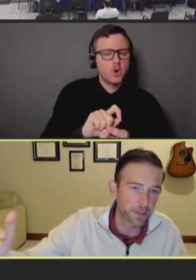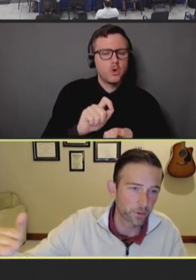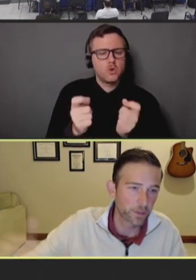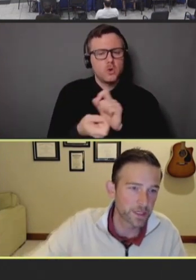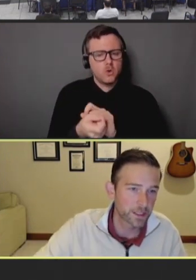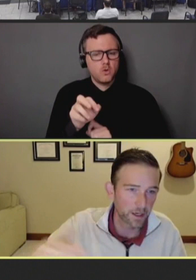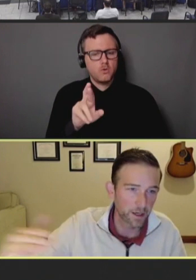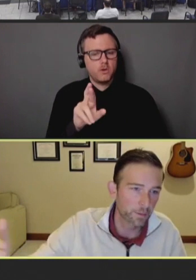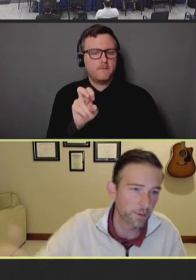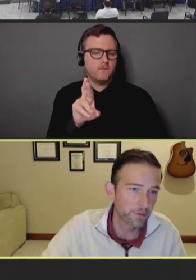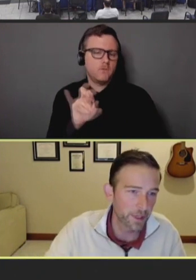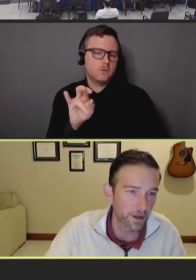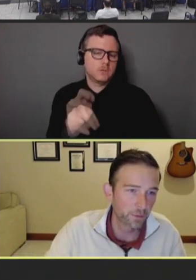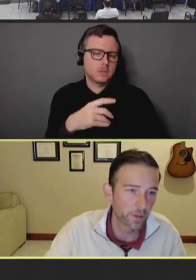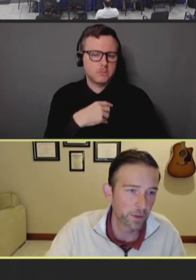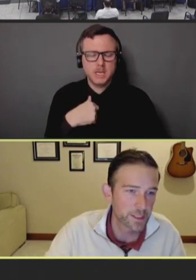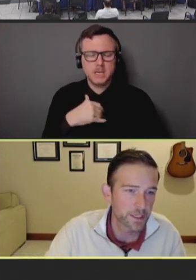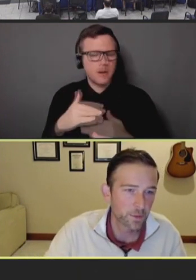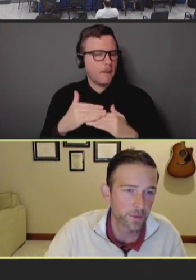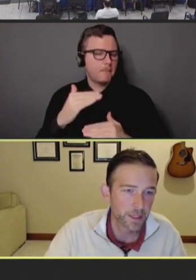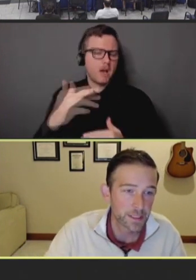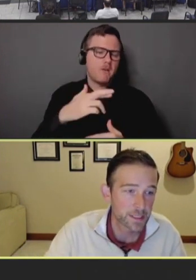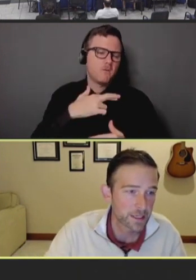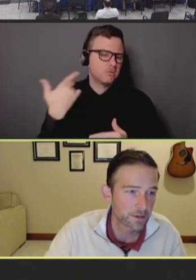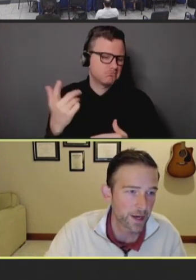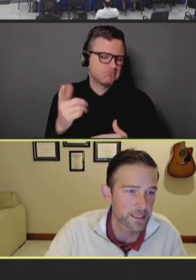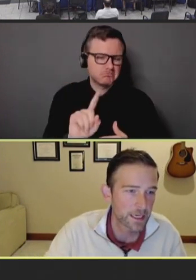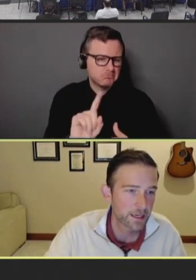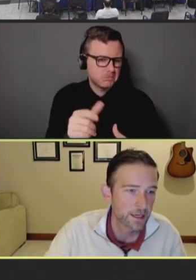the risk above and beyond what you would see with the existing vaccine.